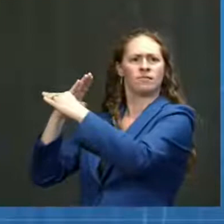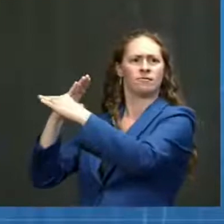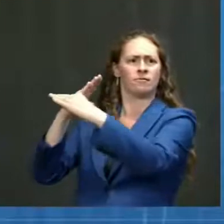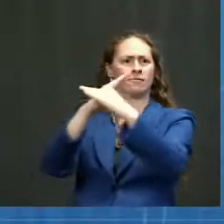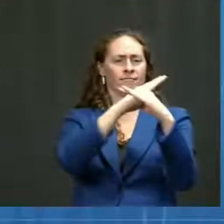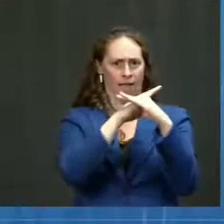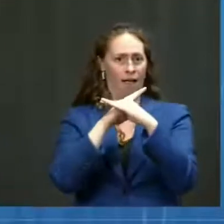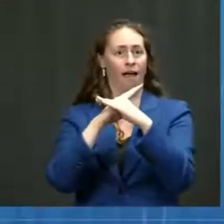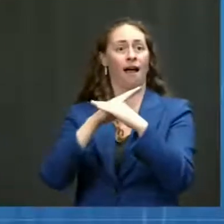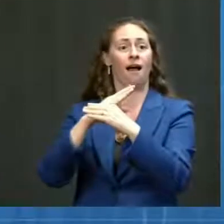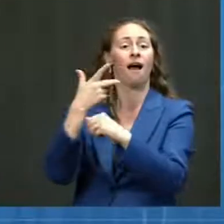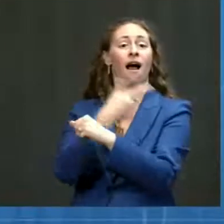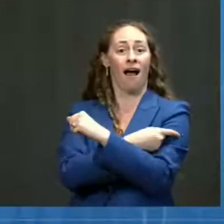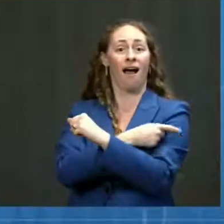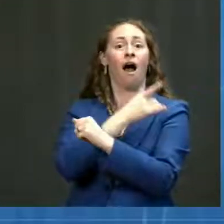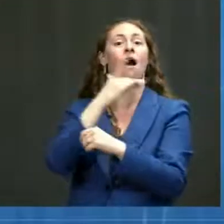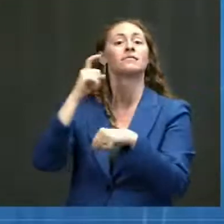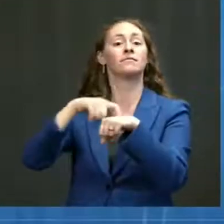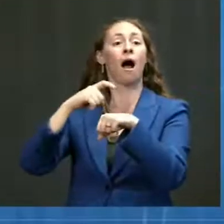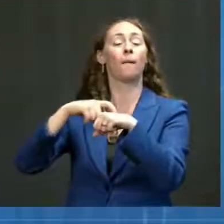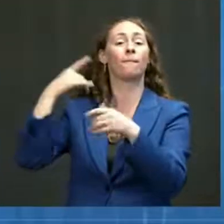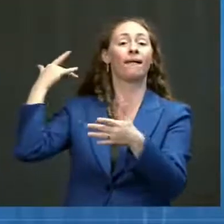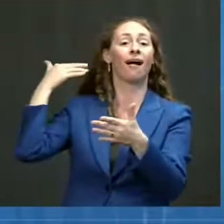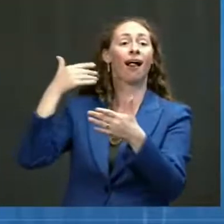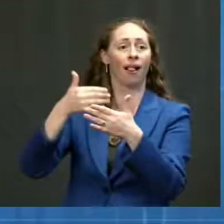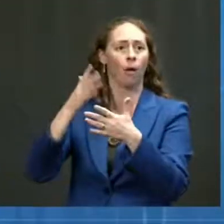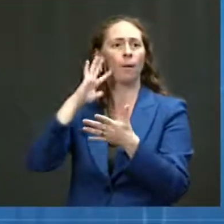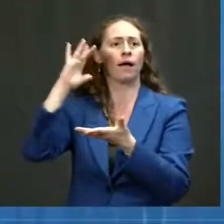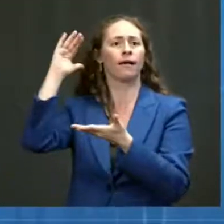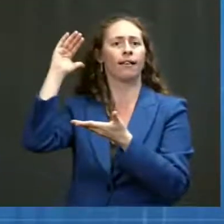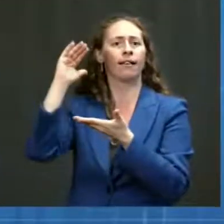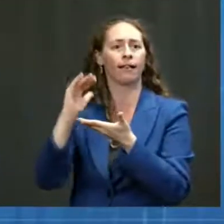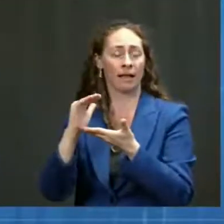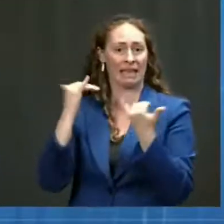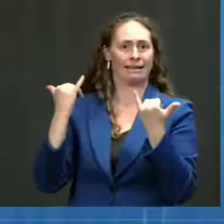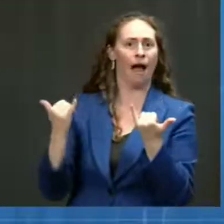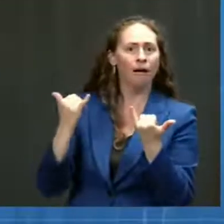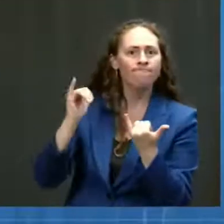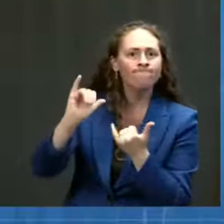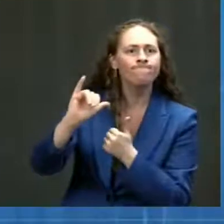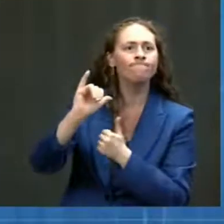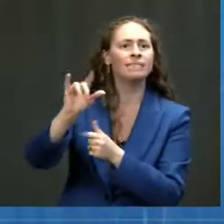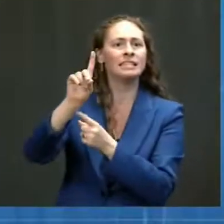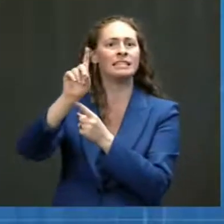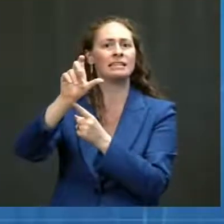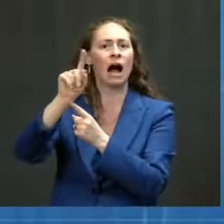DECREASED OVER TIME. THIS IS LIKELY DUE TO BOTH WANING IMMUNITY, AND THE STRENGTH OF THE WIDESPREAD